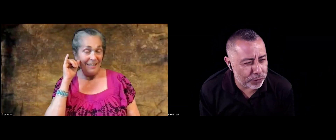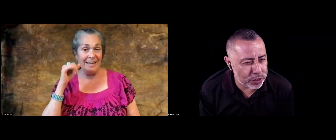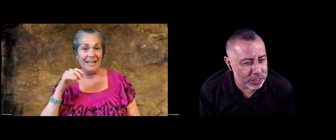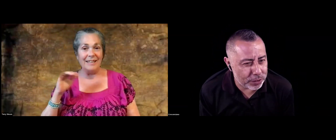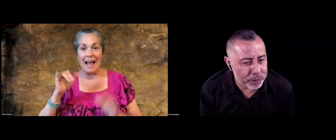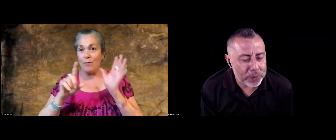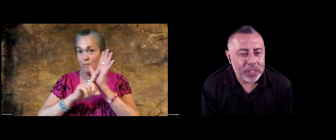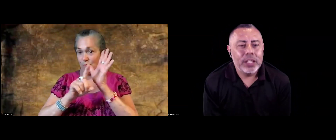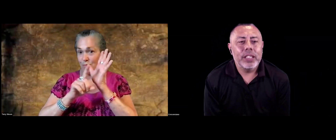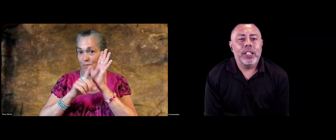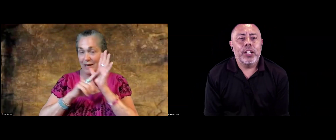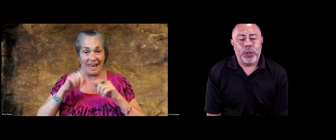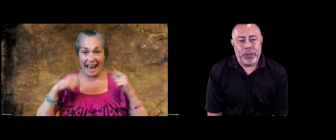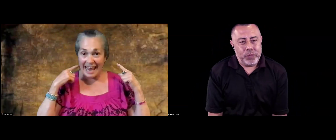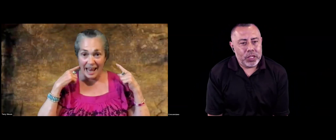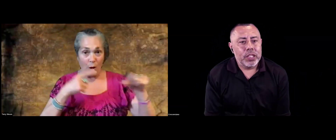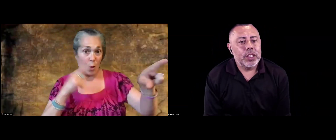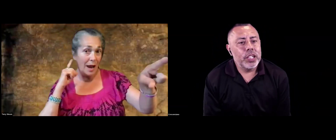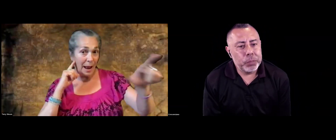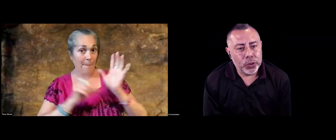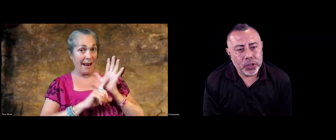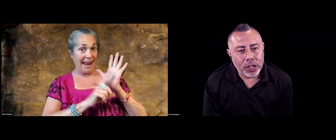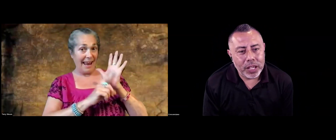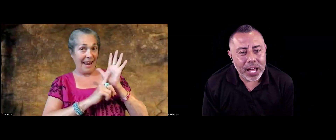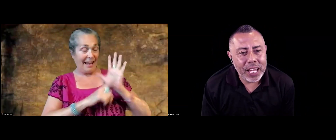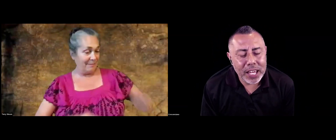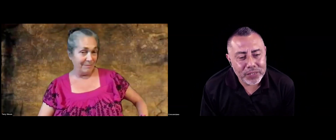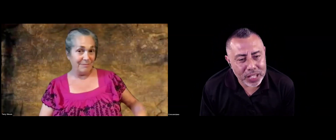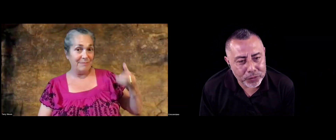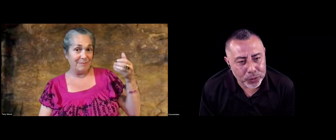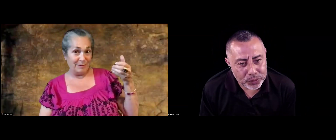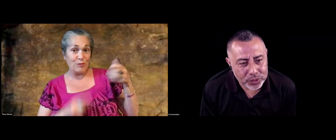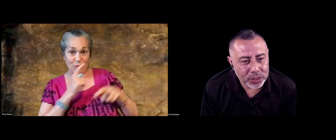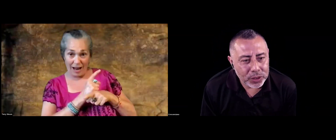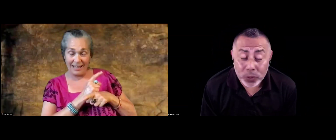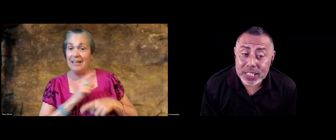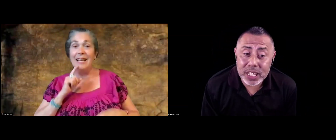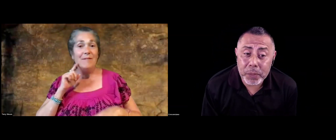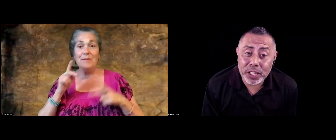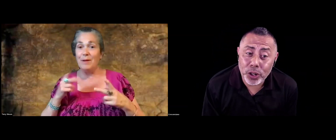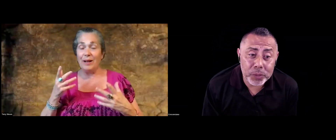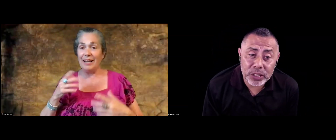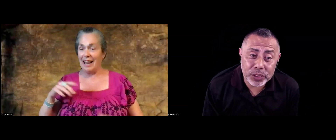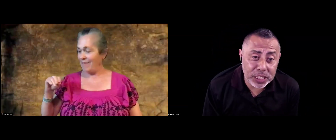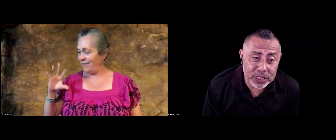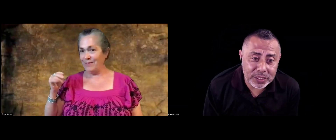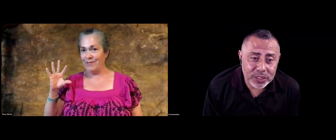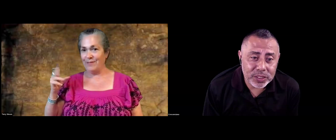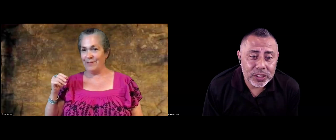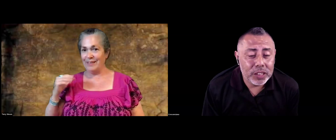So there is a difference there. Okay, another protocol. I have an iPhone When I set my alarm, I don't hear it.